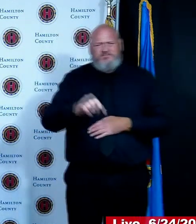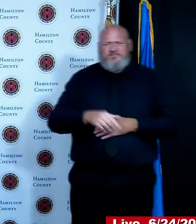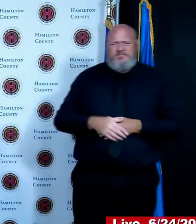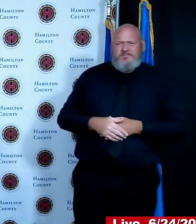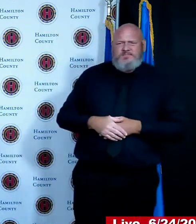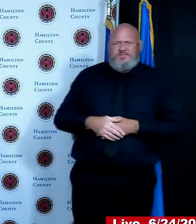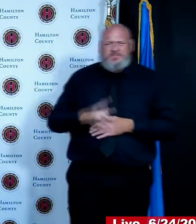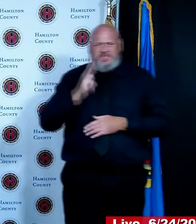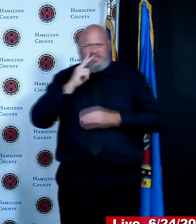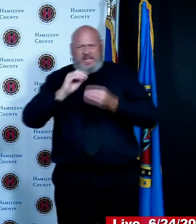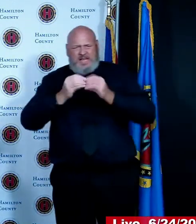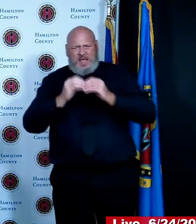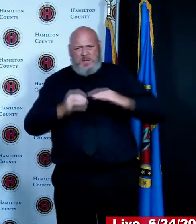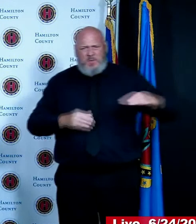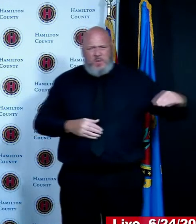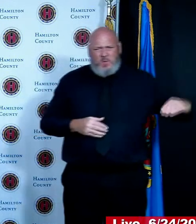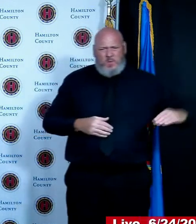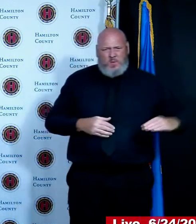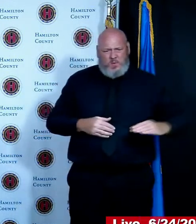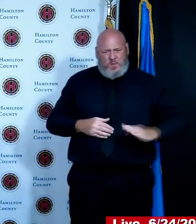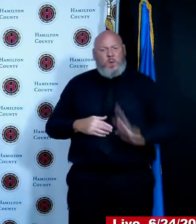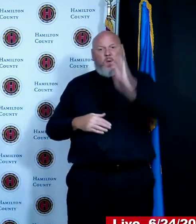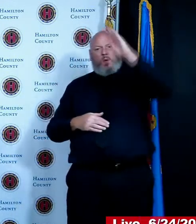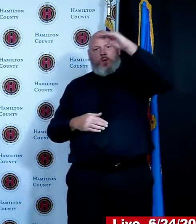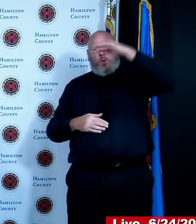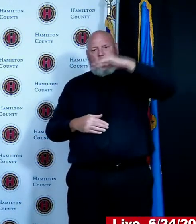Hamilton County Public Health's jurisdiction we continue to see a